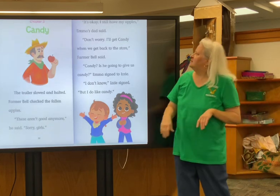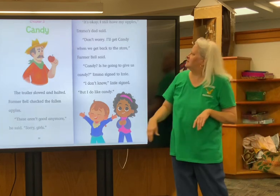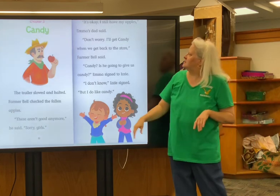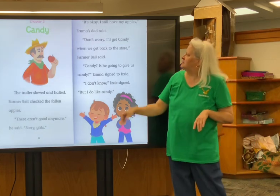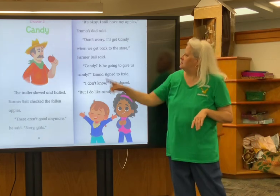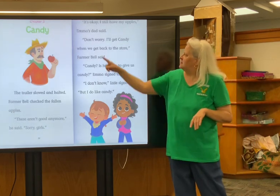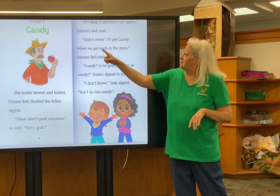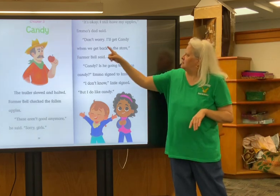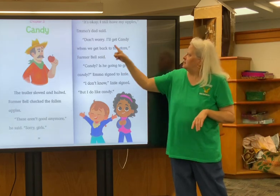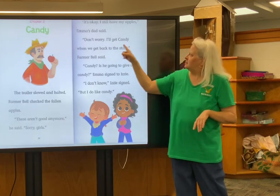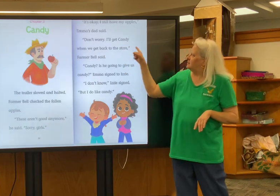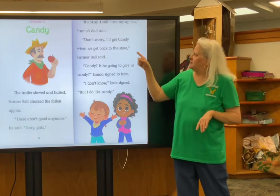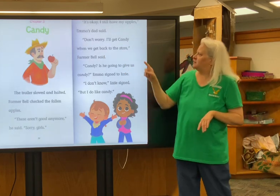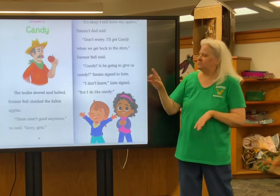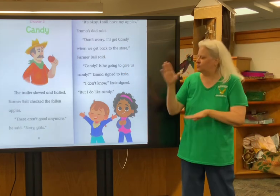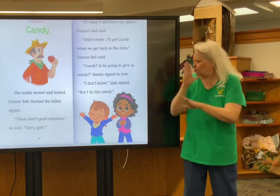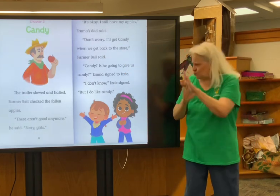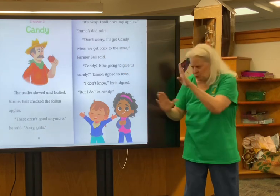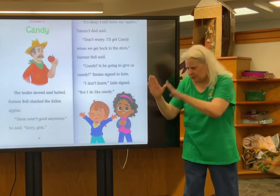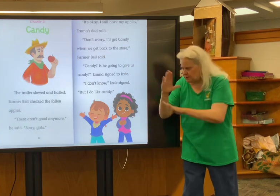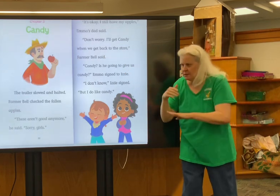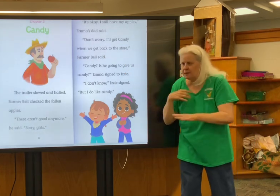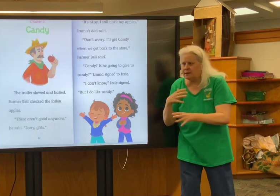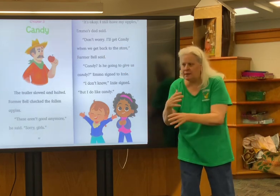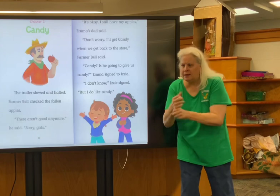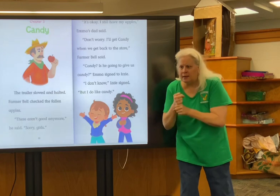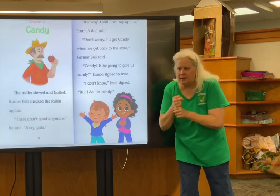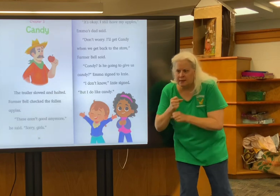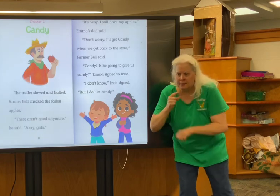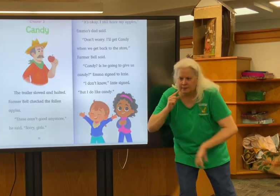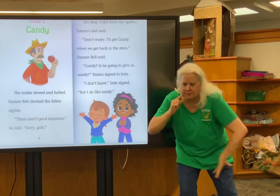"It's okay. I still have my apples," Emma's dad said.